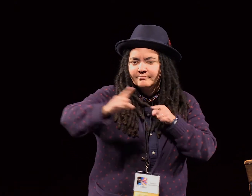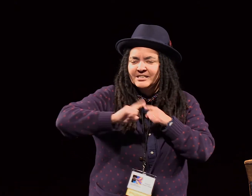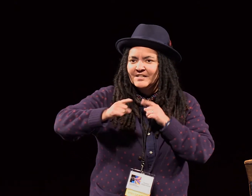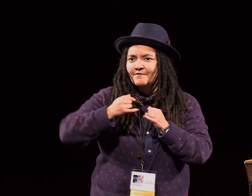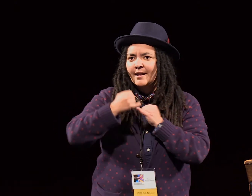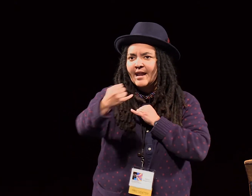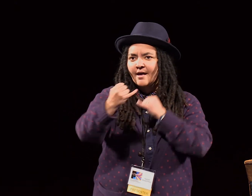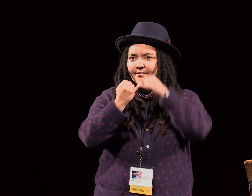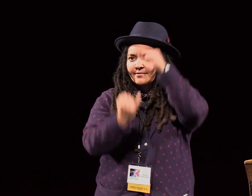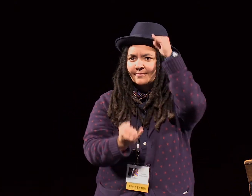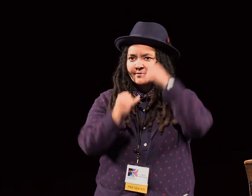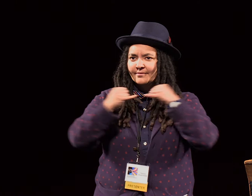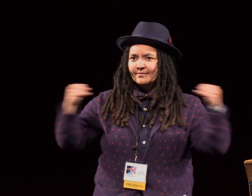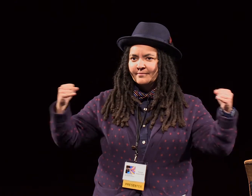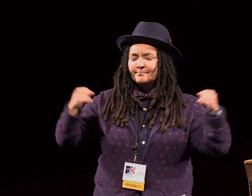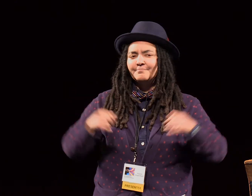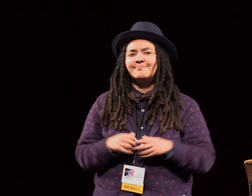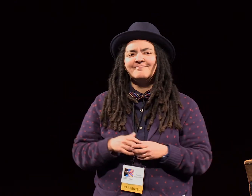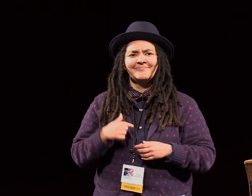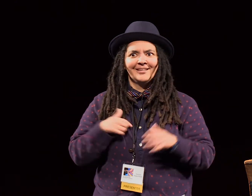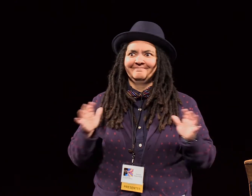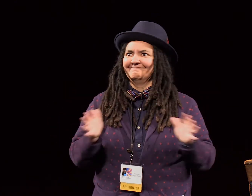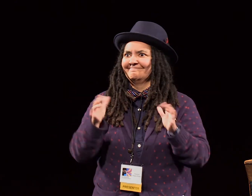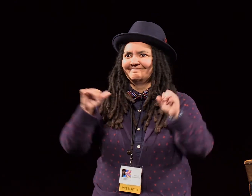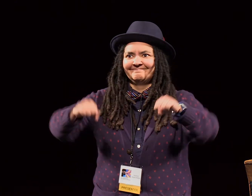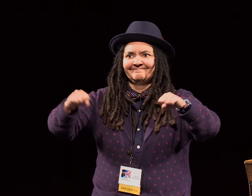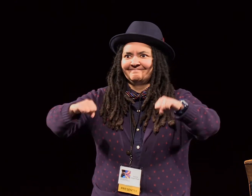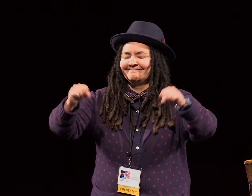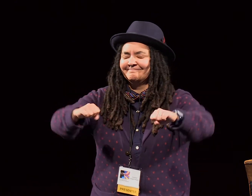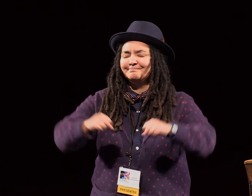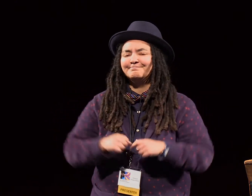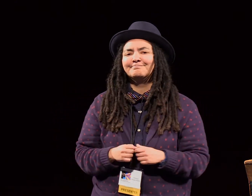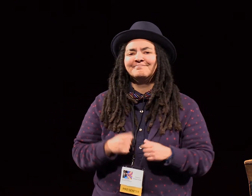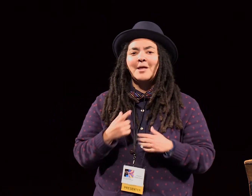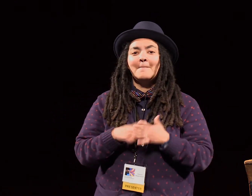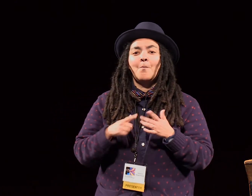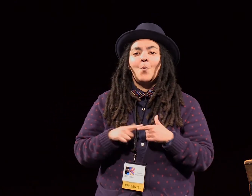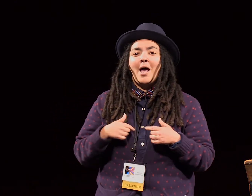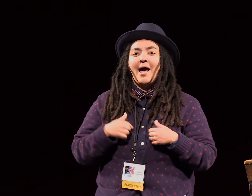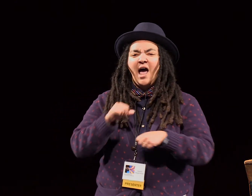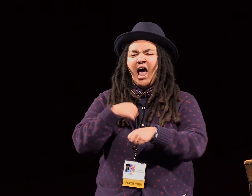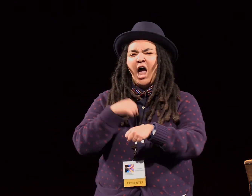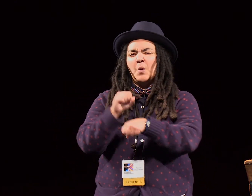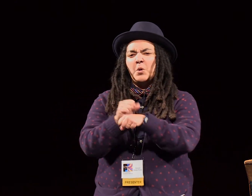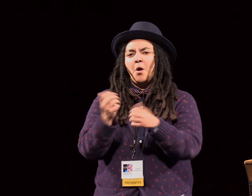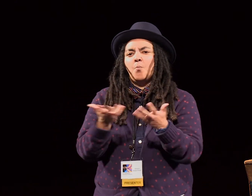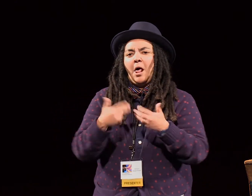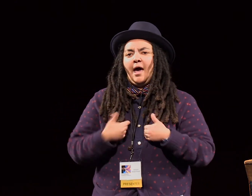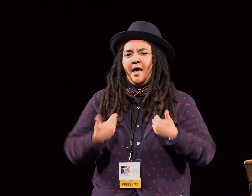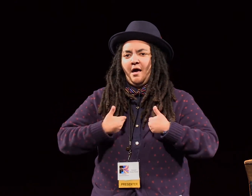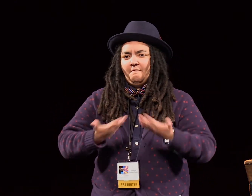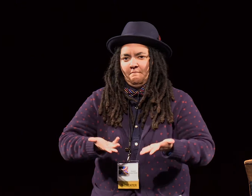We need more axes coming off. So, I encourage you all to do this. That's the work that we have to do.